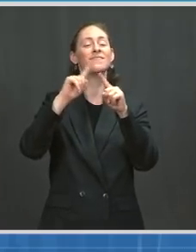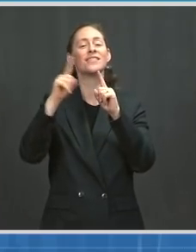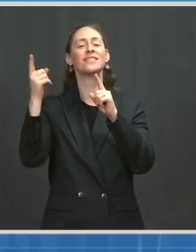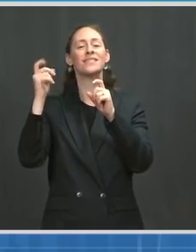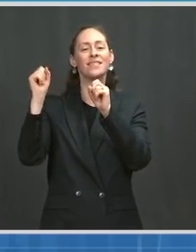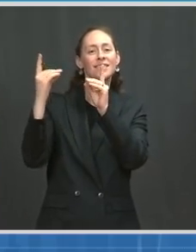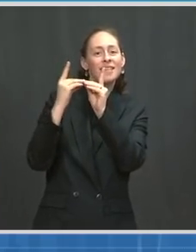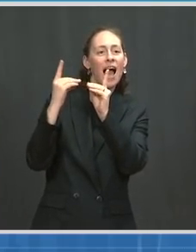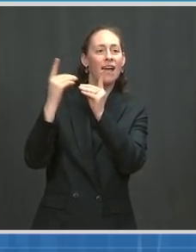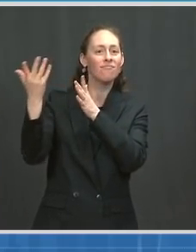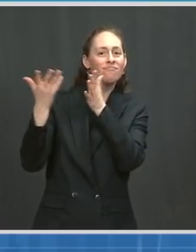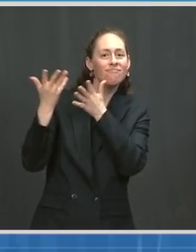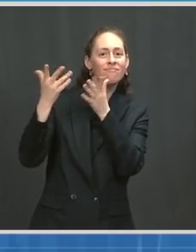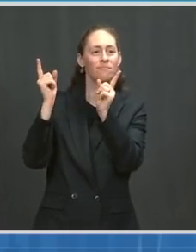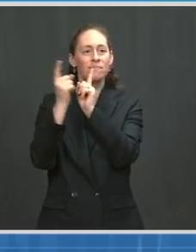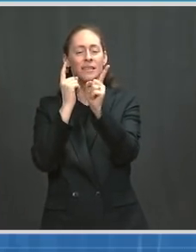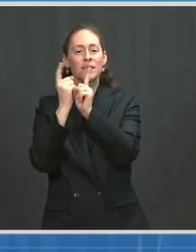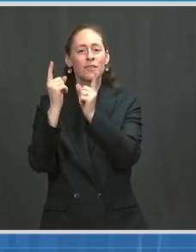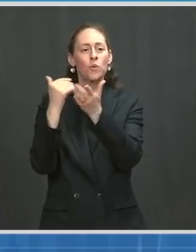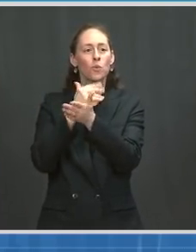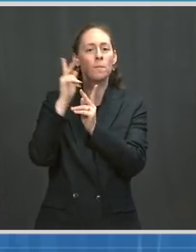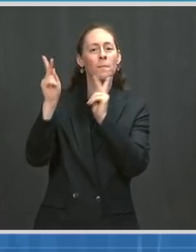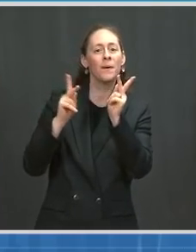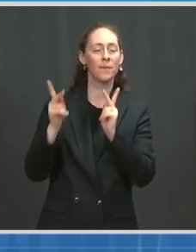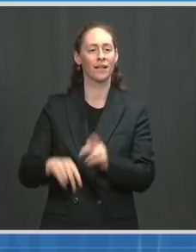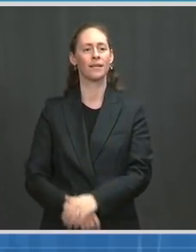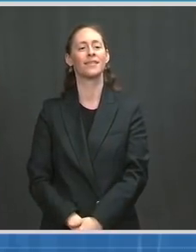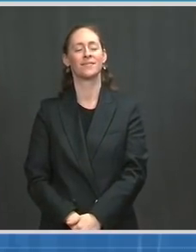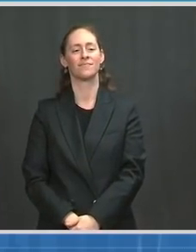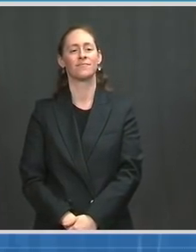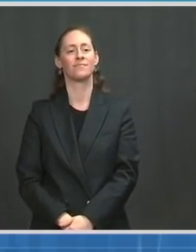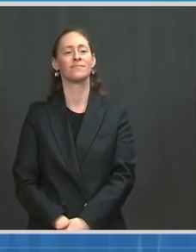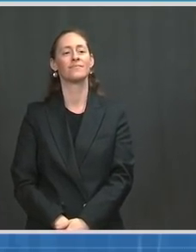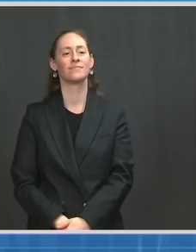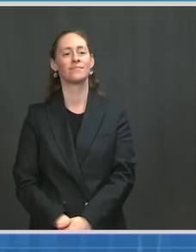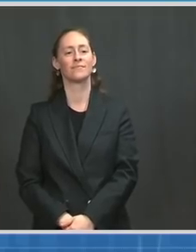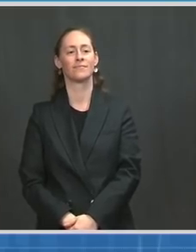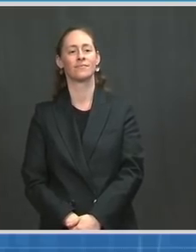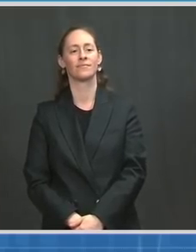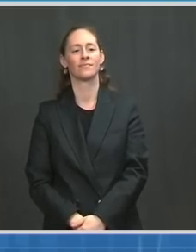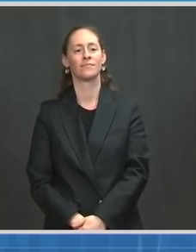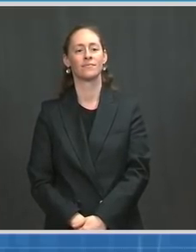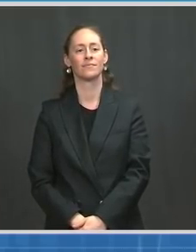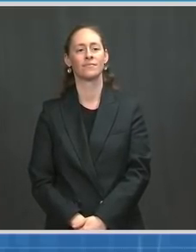and Badoo are announcing a series of features to encourage vaccinations